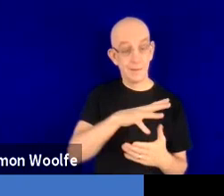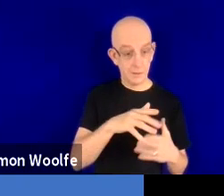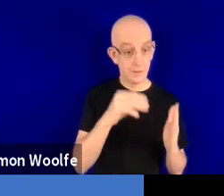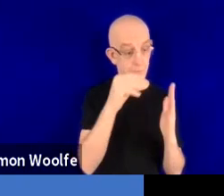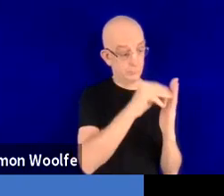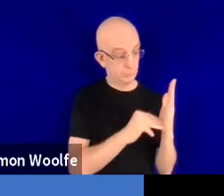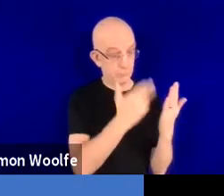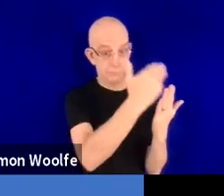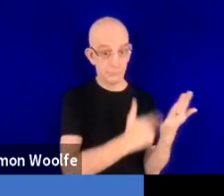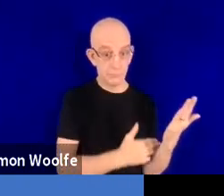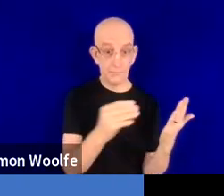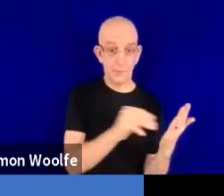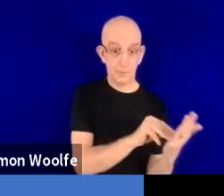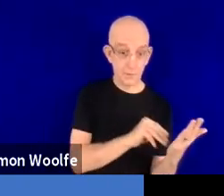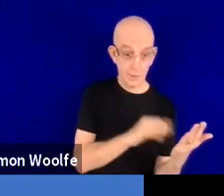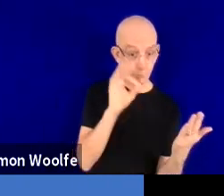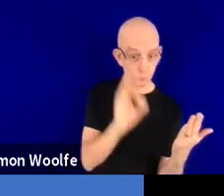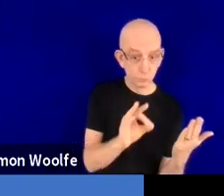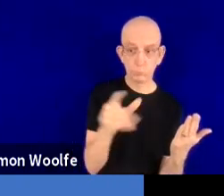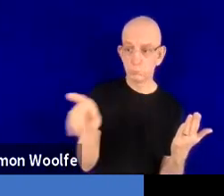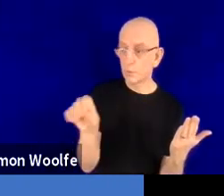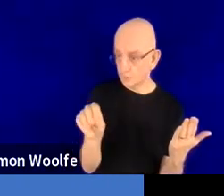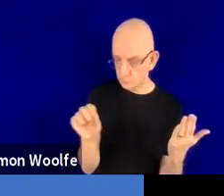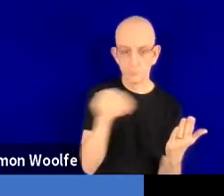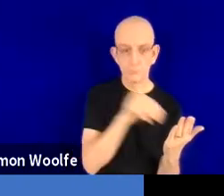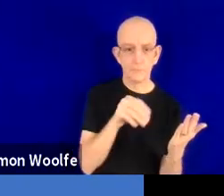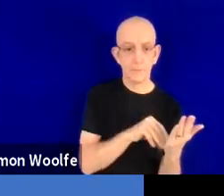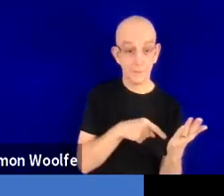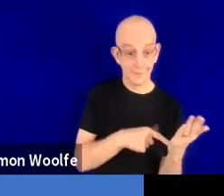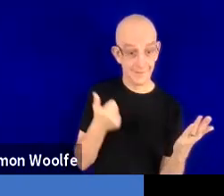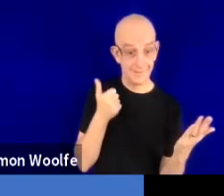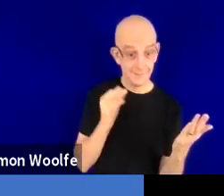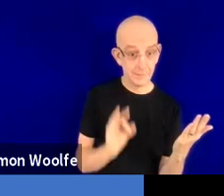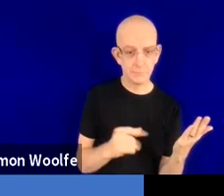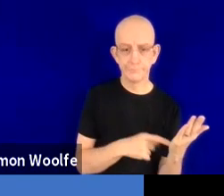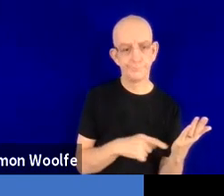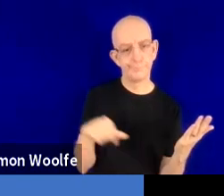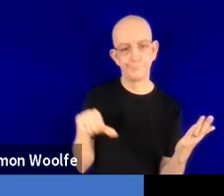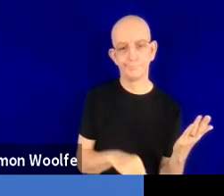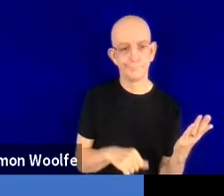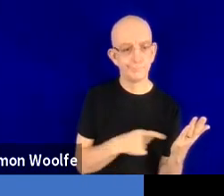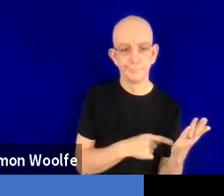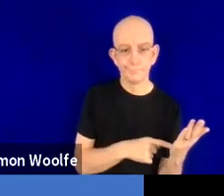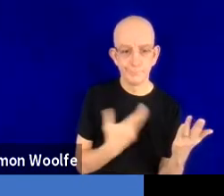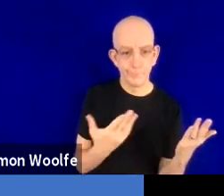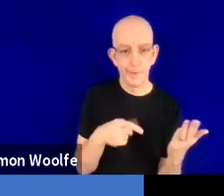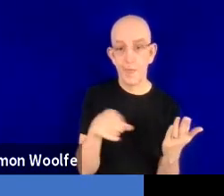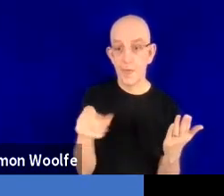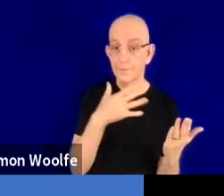So expanding coverage based on those registries had its limits, I think in terms of reaching persons with disabilities